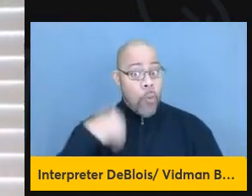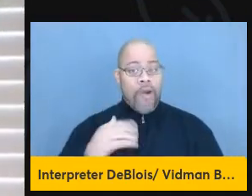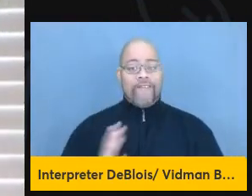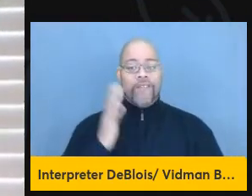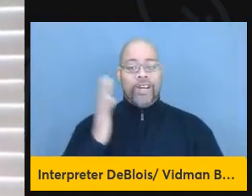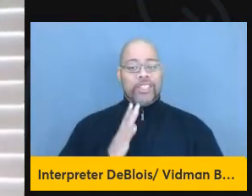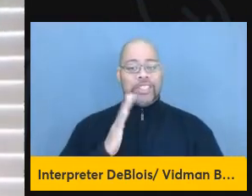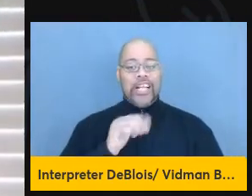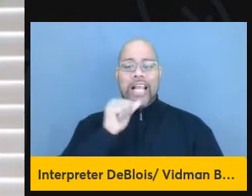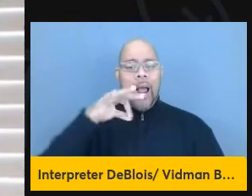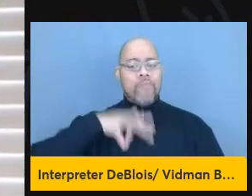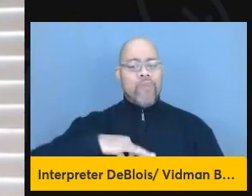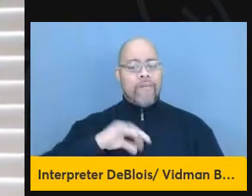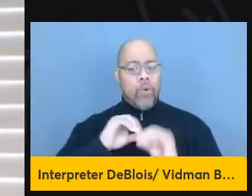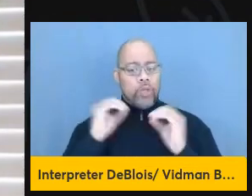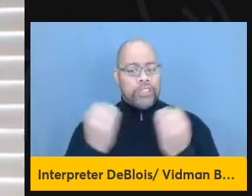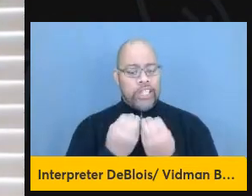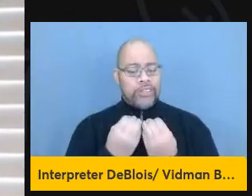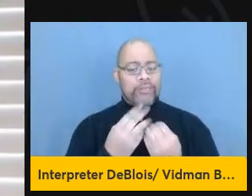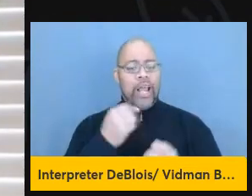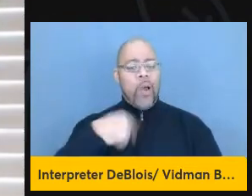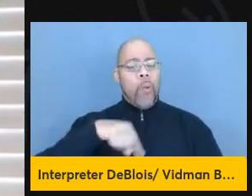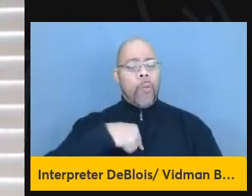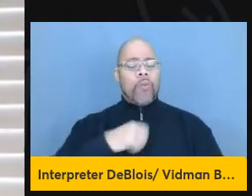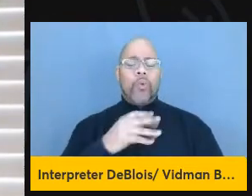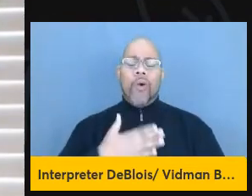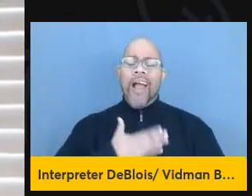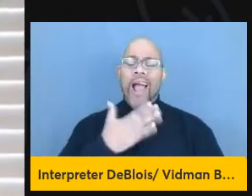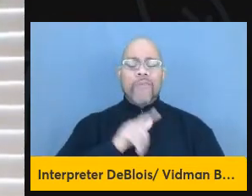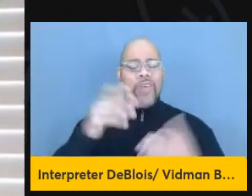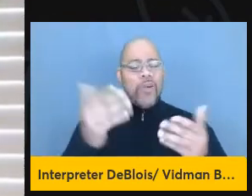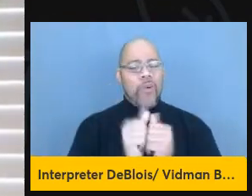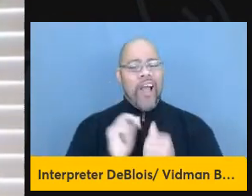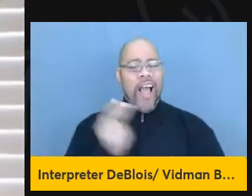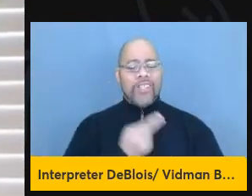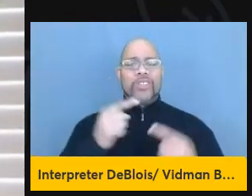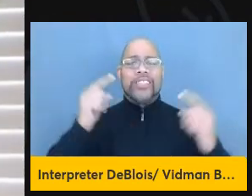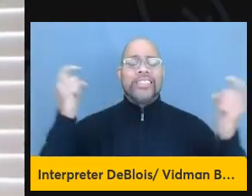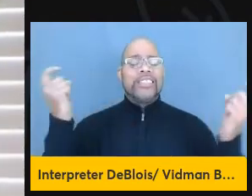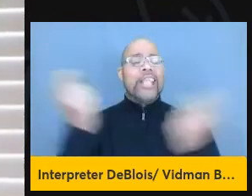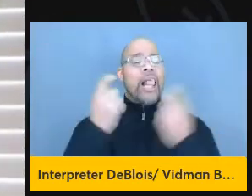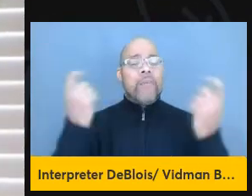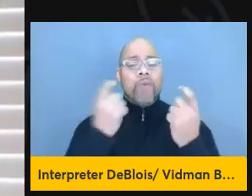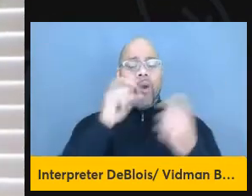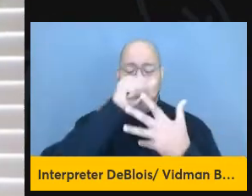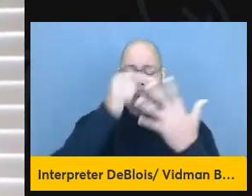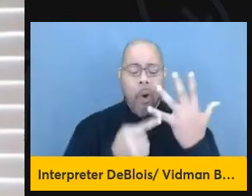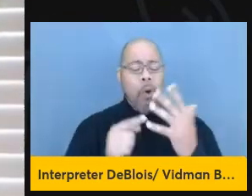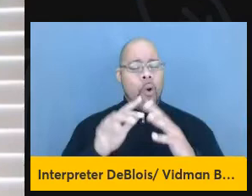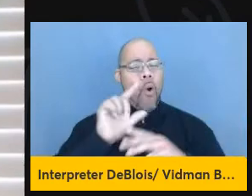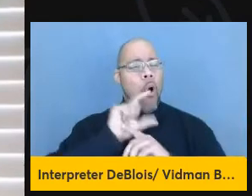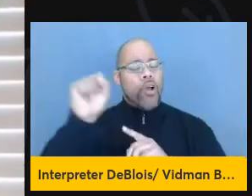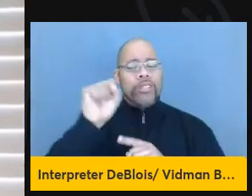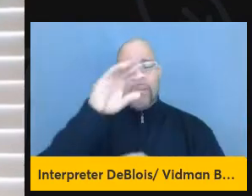organization. And we are so glad you're here with us to celebrate all of the awesome black immunologists that we have